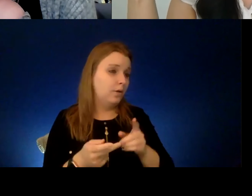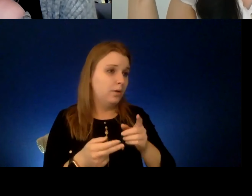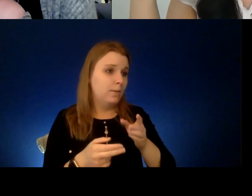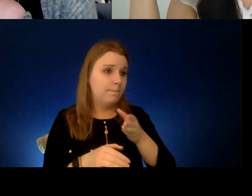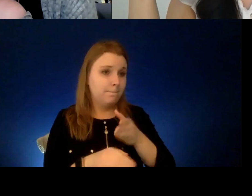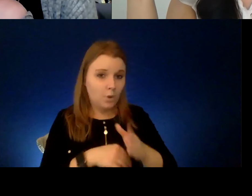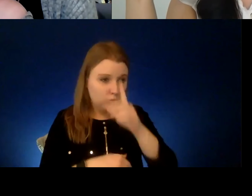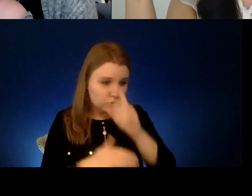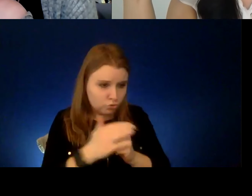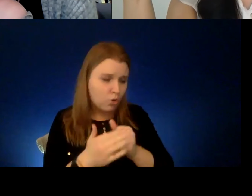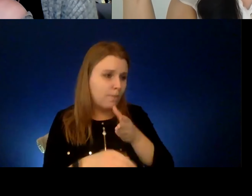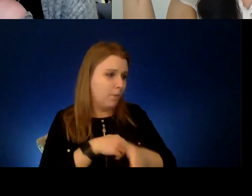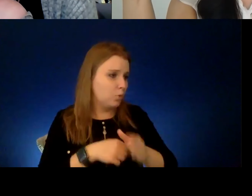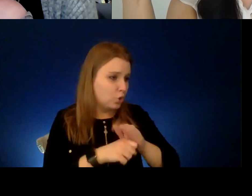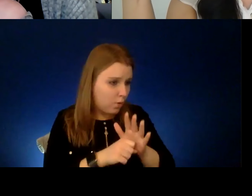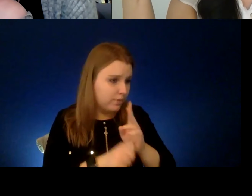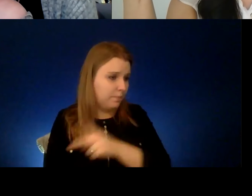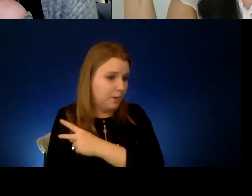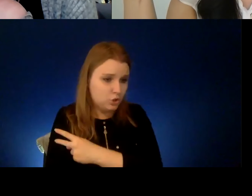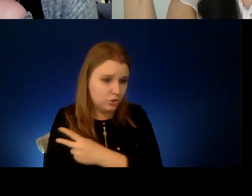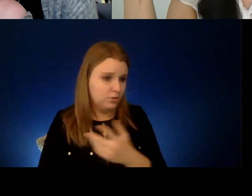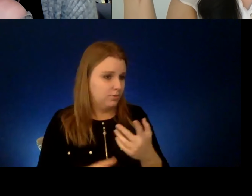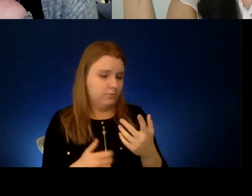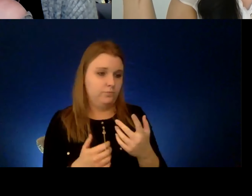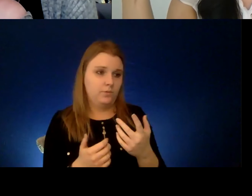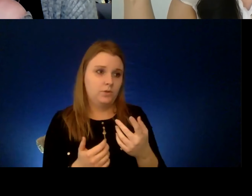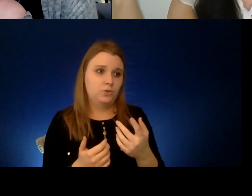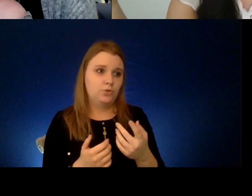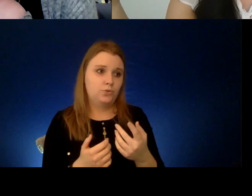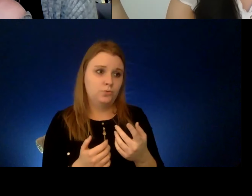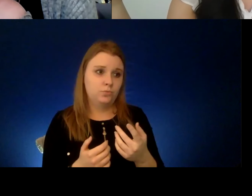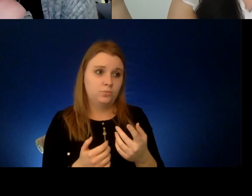to people who have some motor deficits as well.